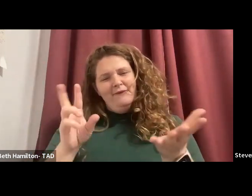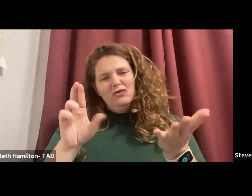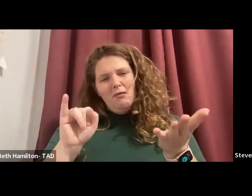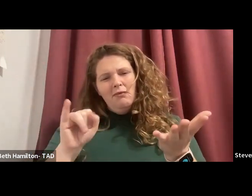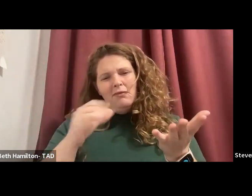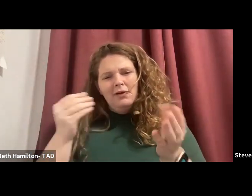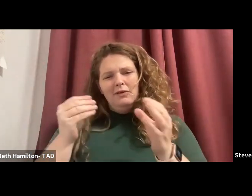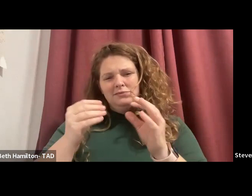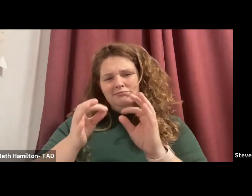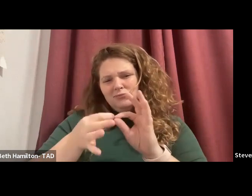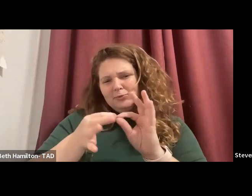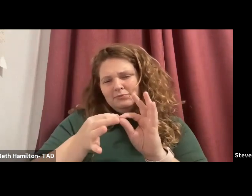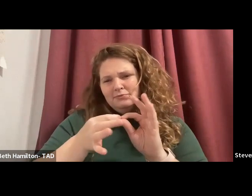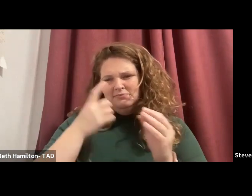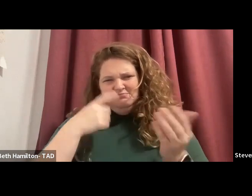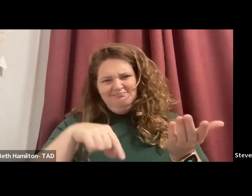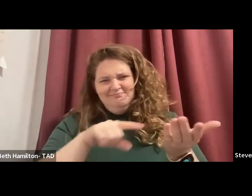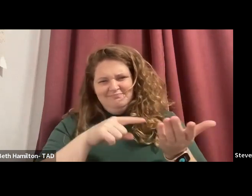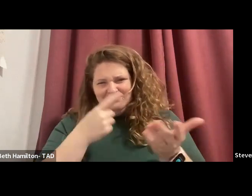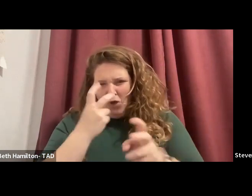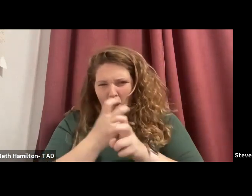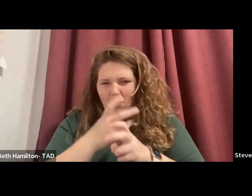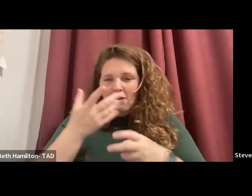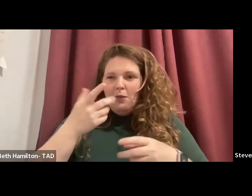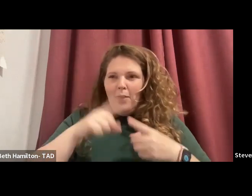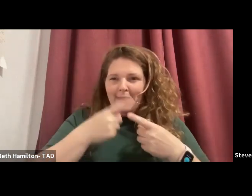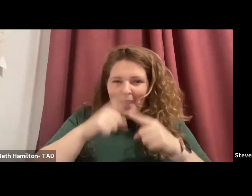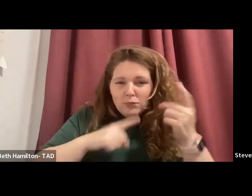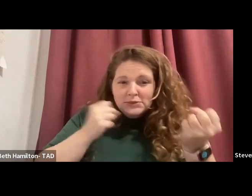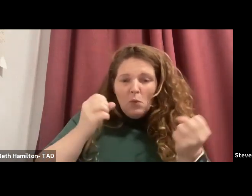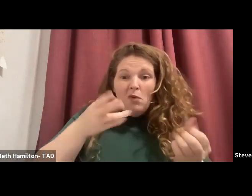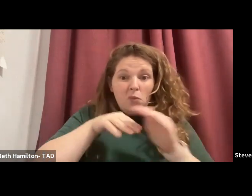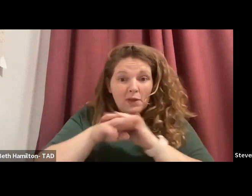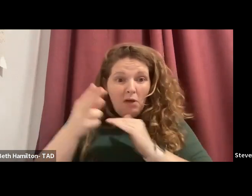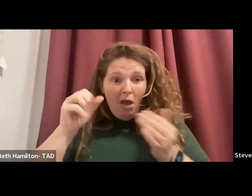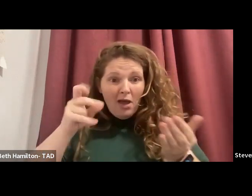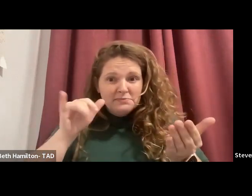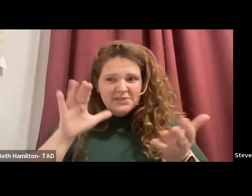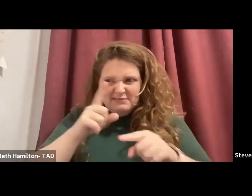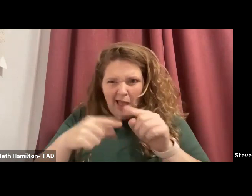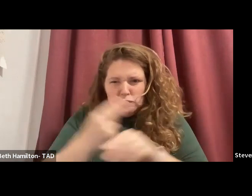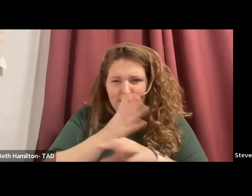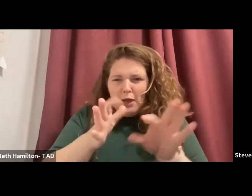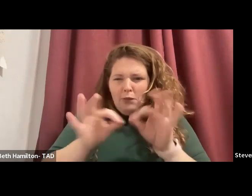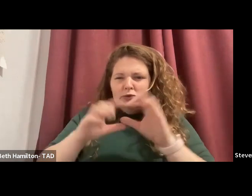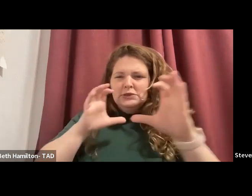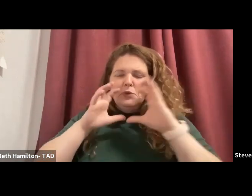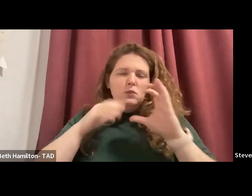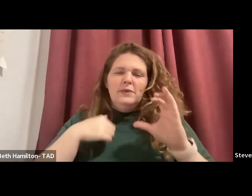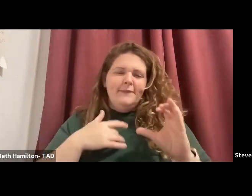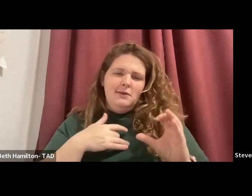homes that experience a lot of frustrations with not having